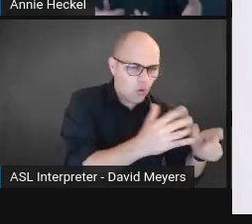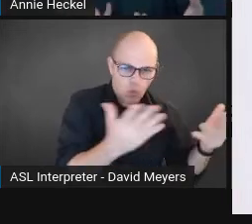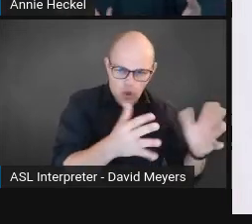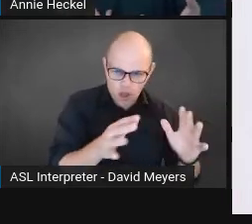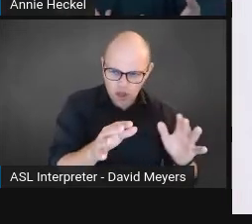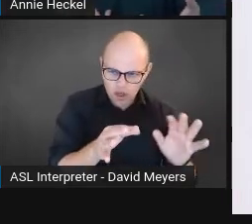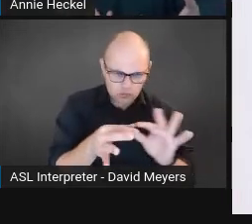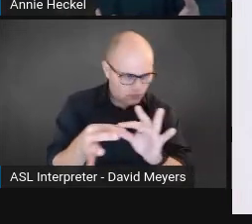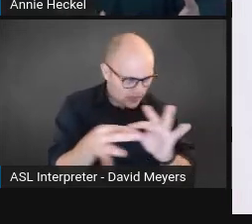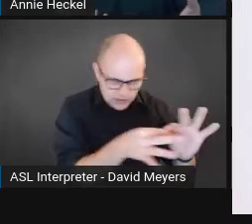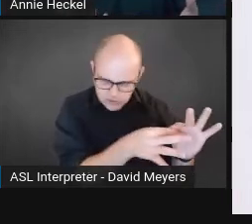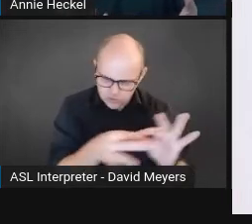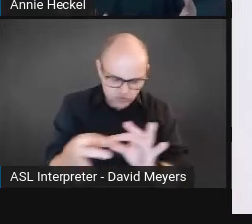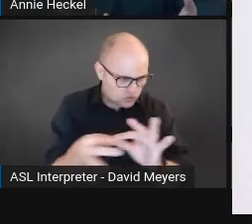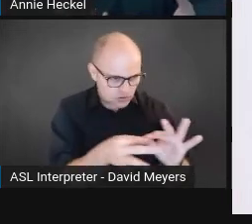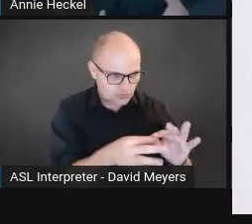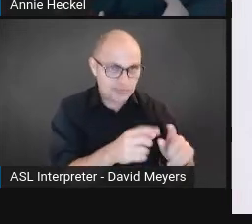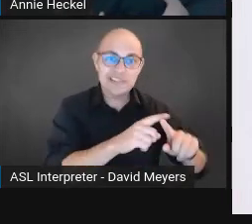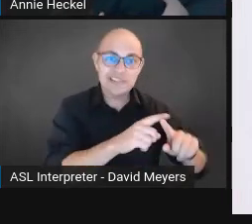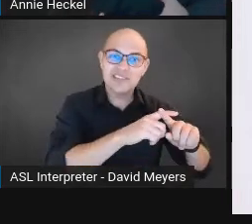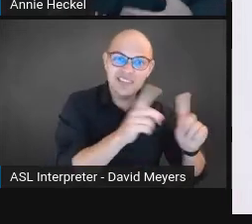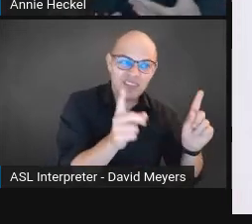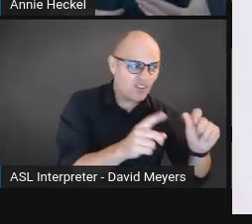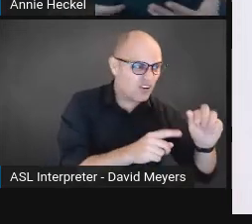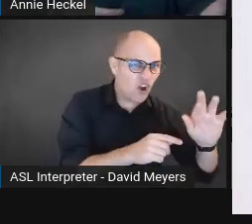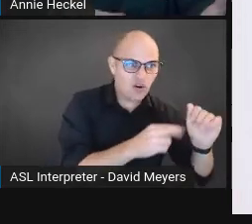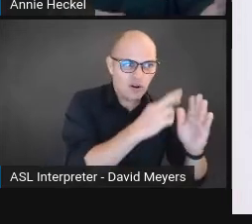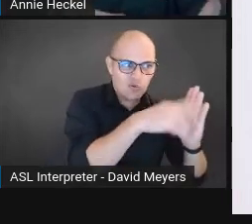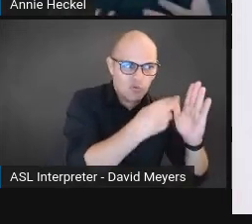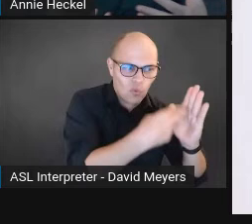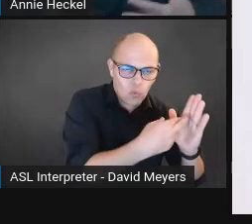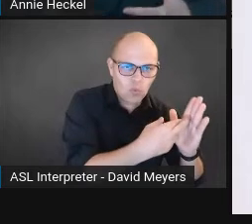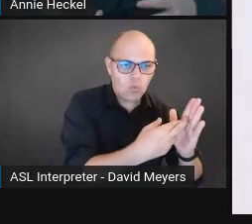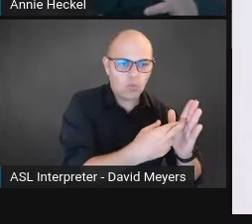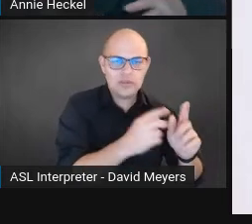what different ARIA roles can be used on, and what different ARIA states and properties.